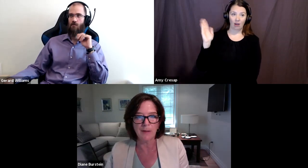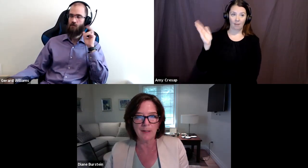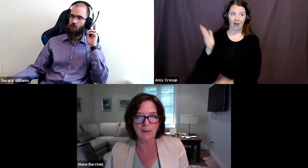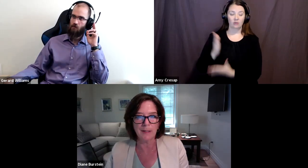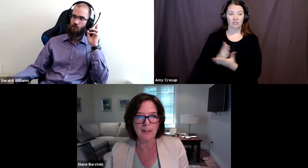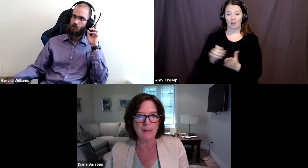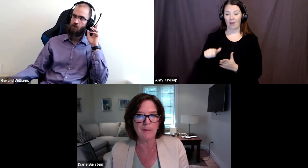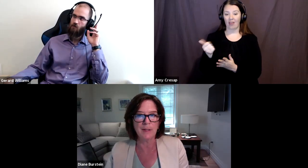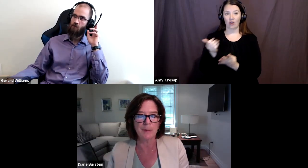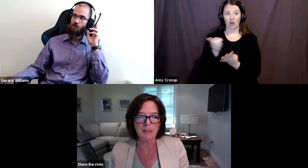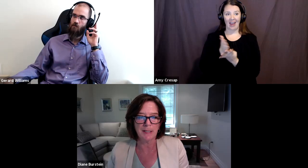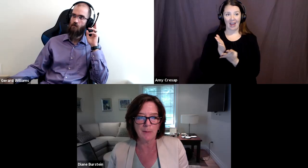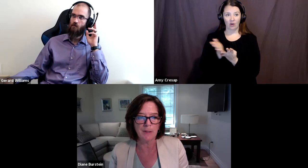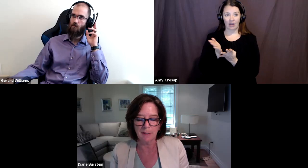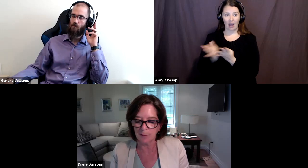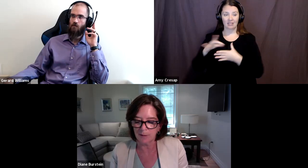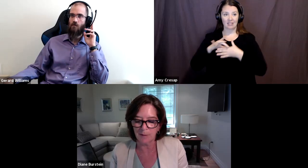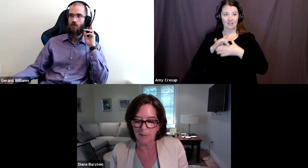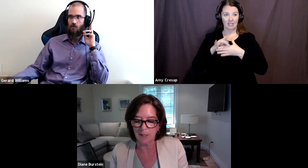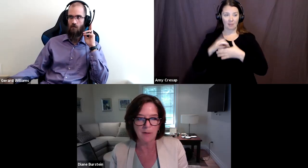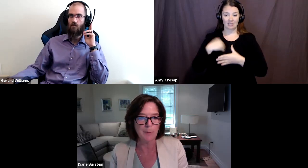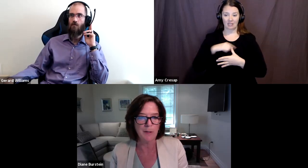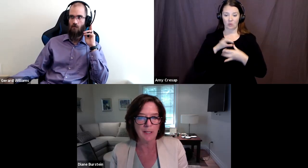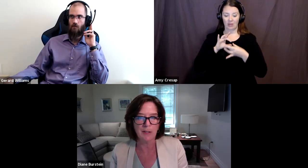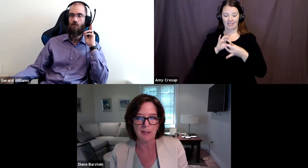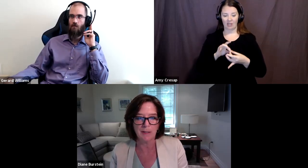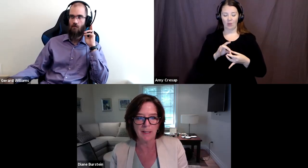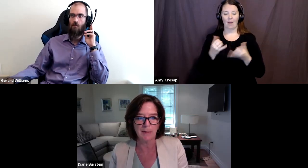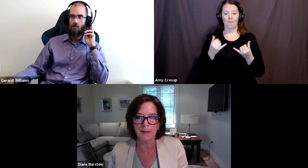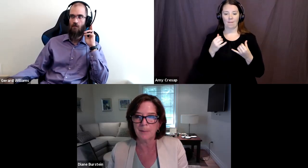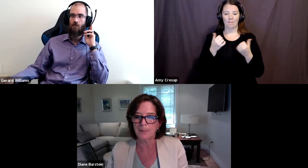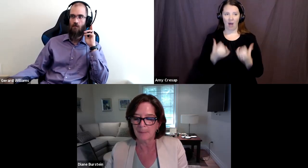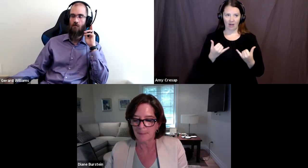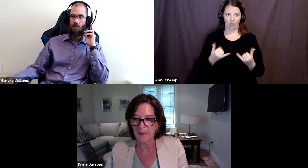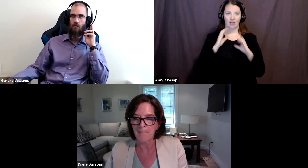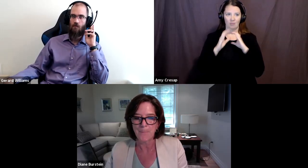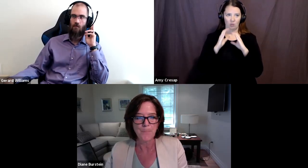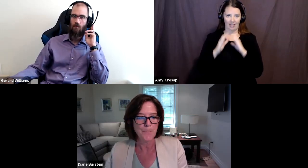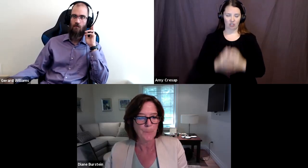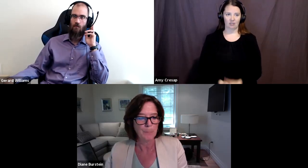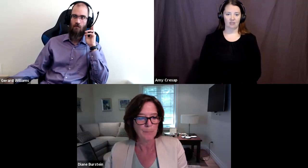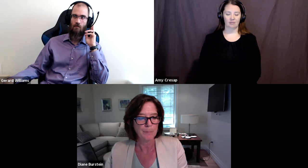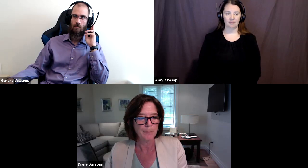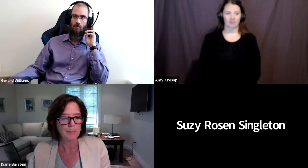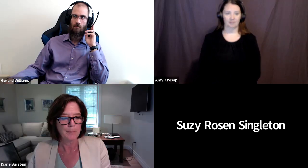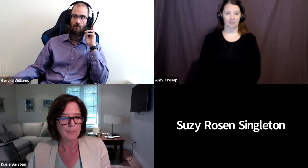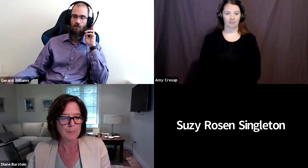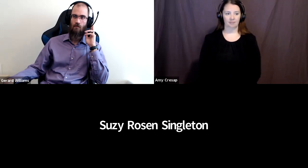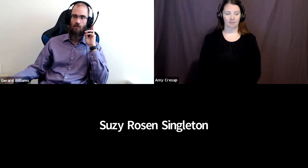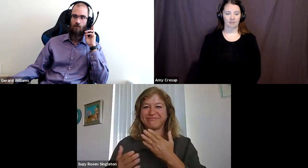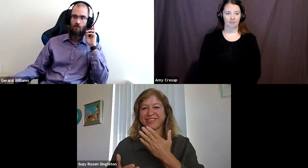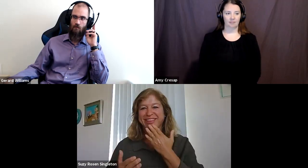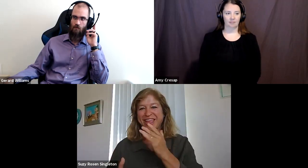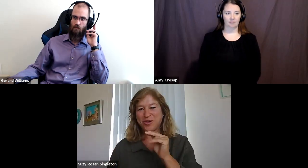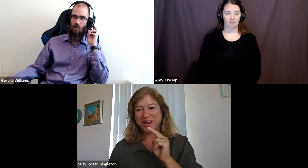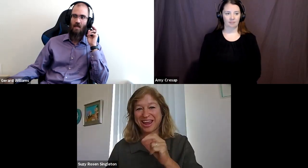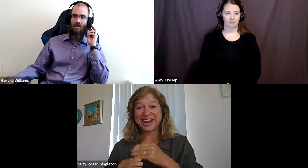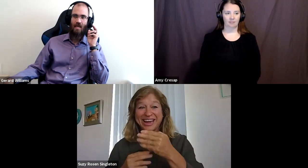areas of substance that we deal with in the modern communications area.